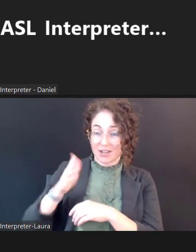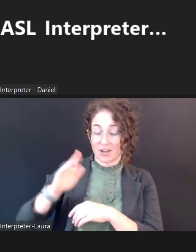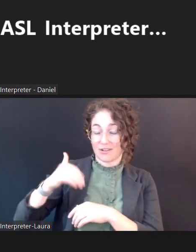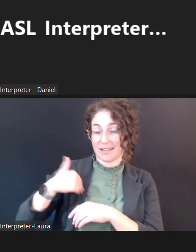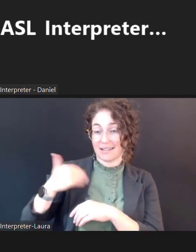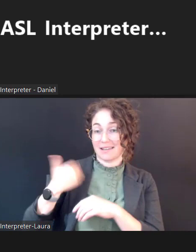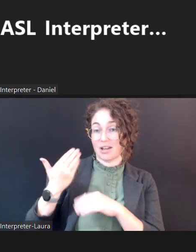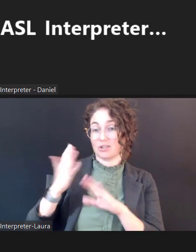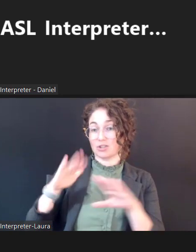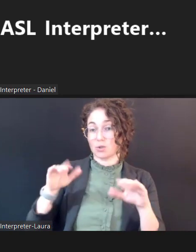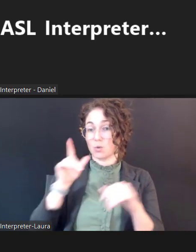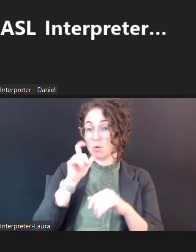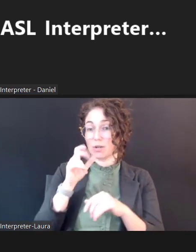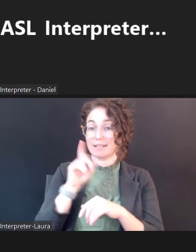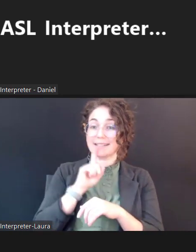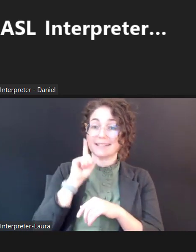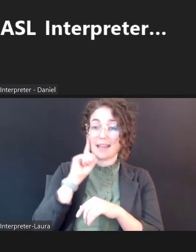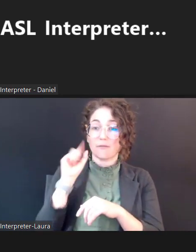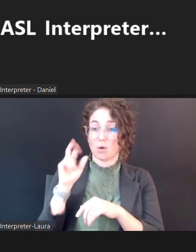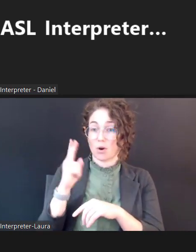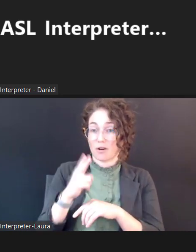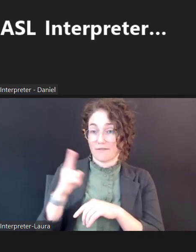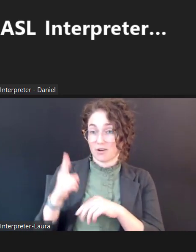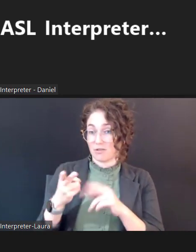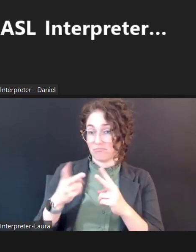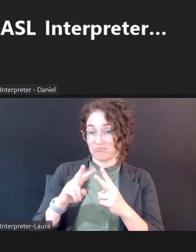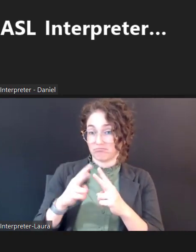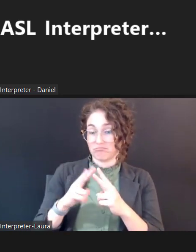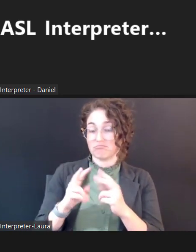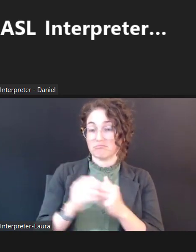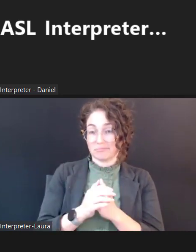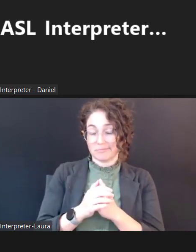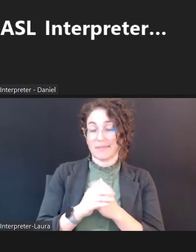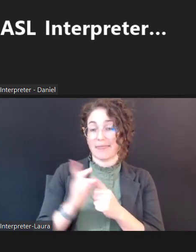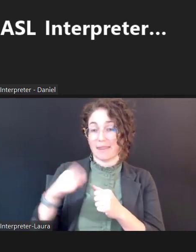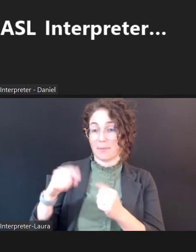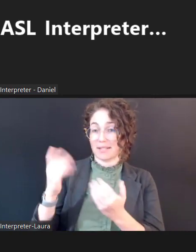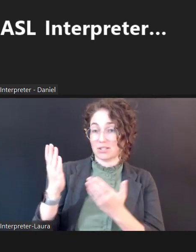who are being served in early childhood education and health care